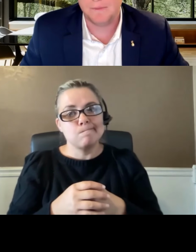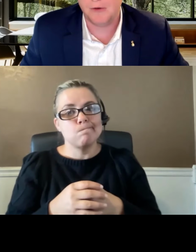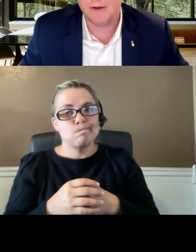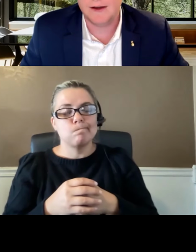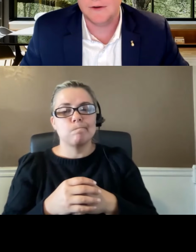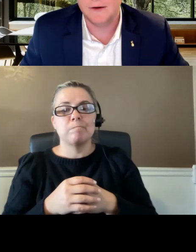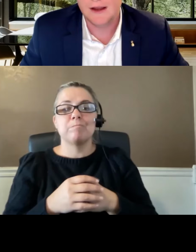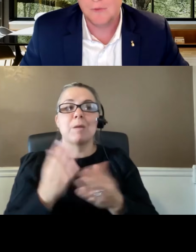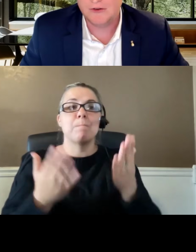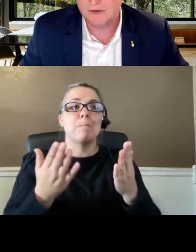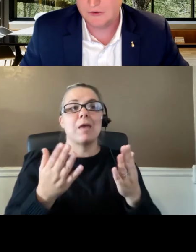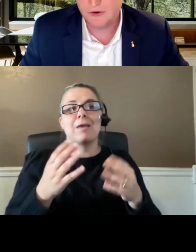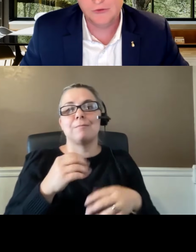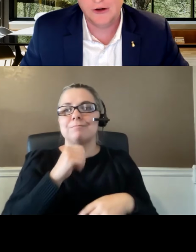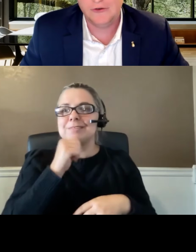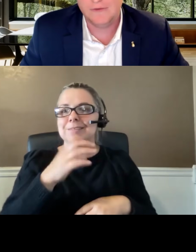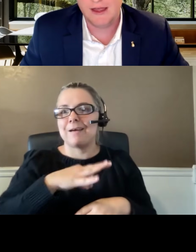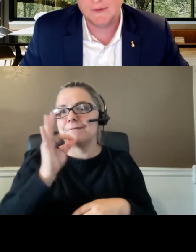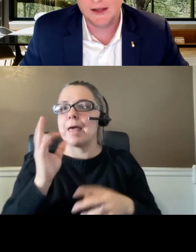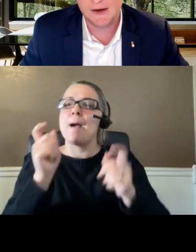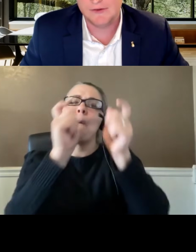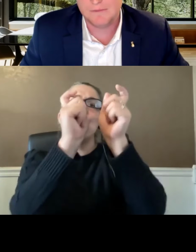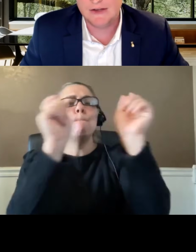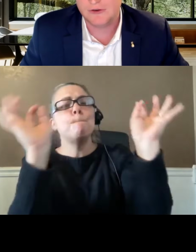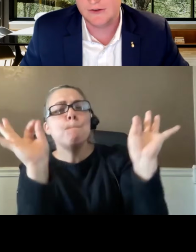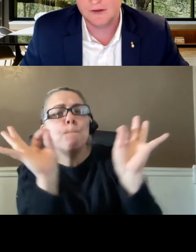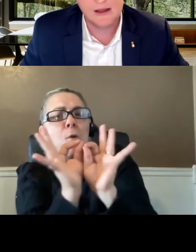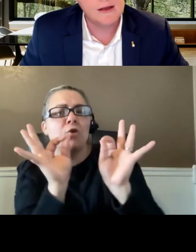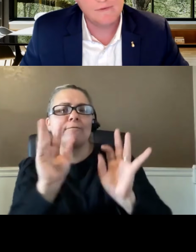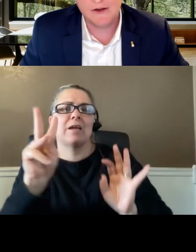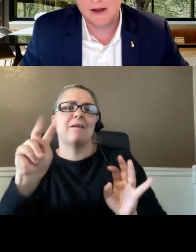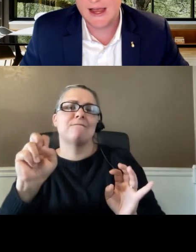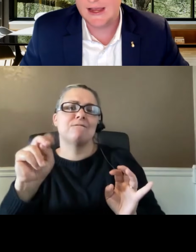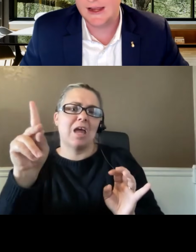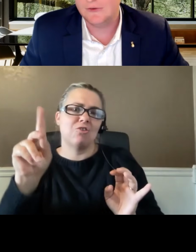perfect vendor, but what you can do is start to evaluate kind of as a matrix. Vendor A against